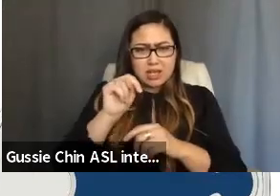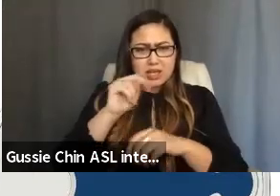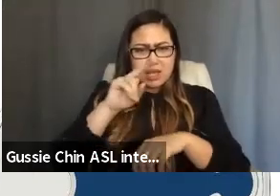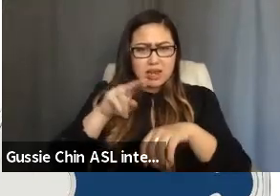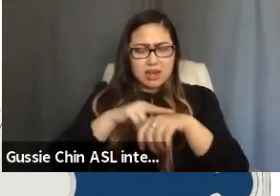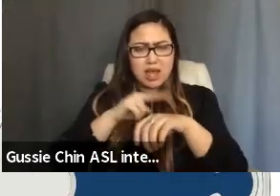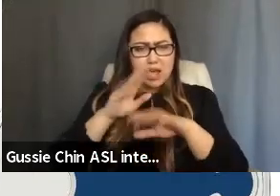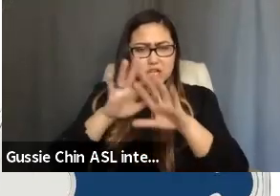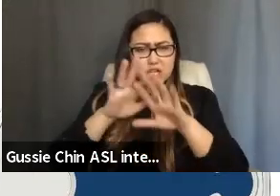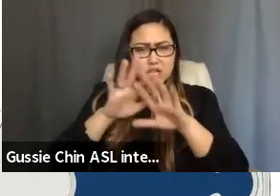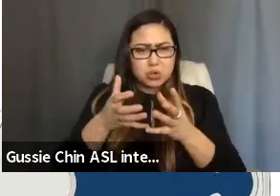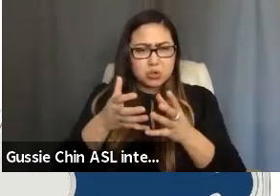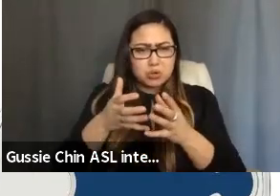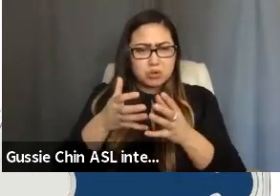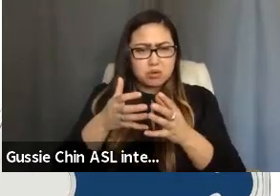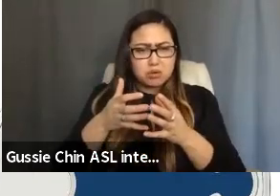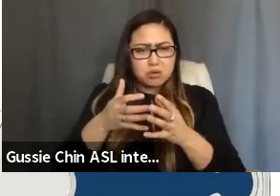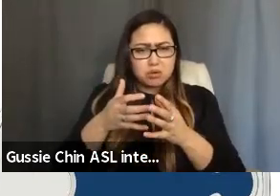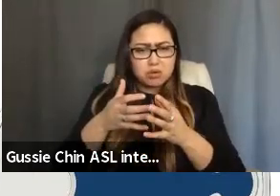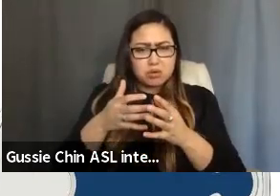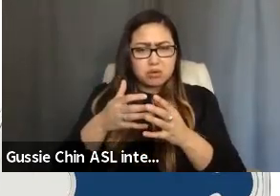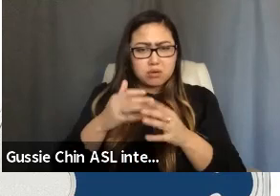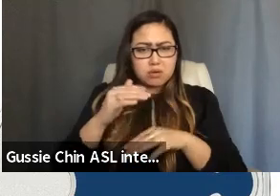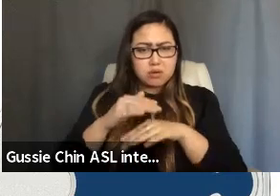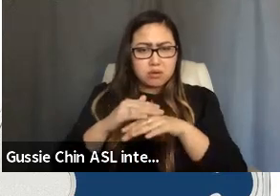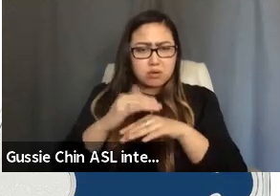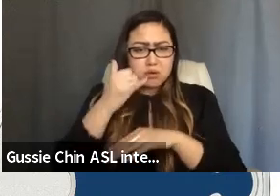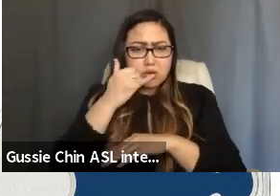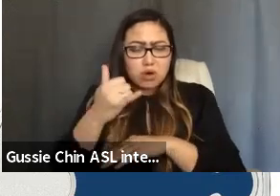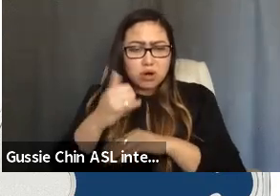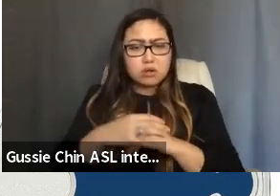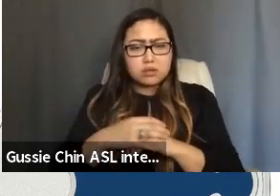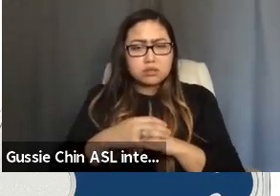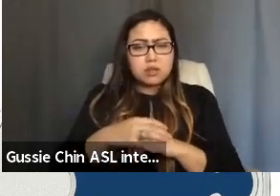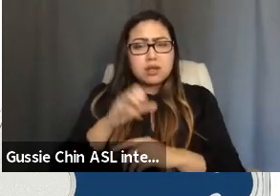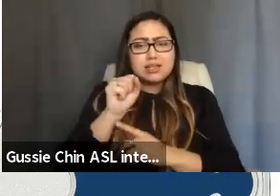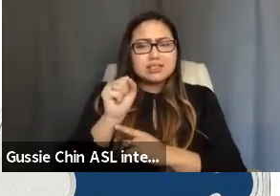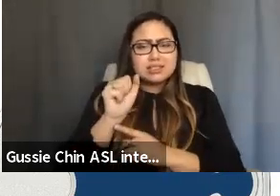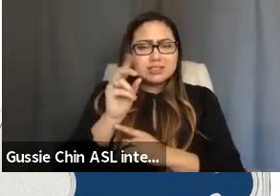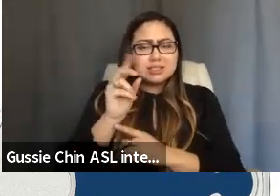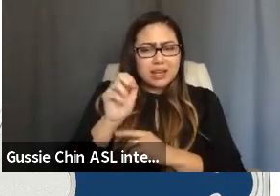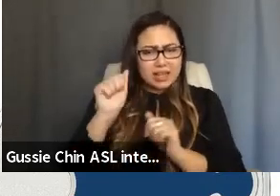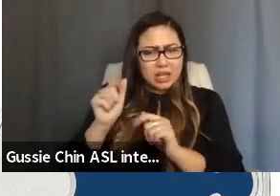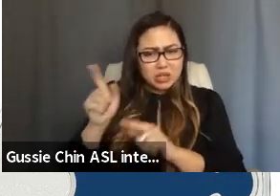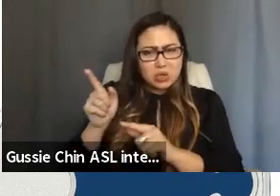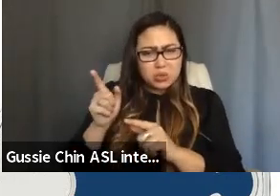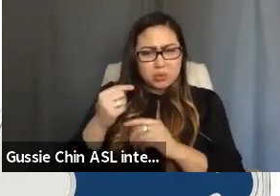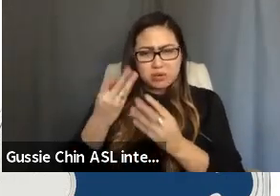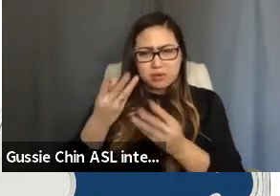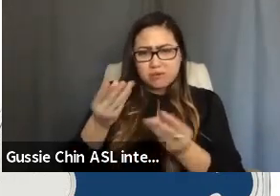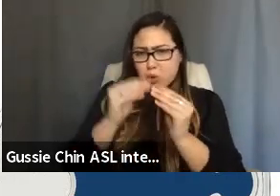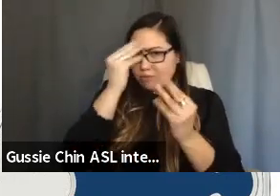and how to get into that and when it is. Can you give some information about that?